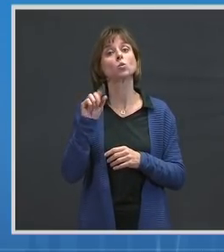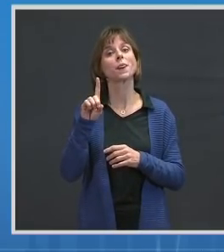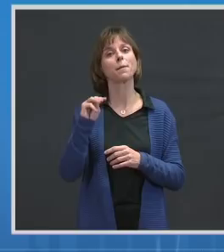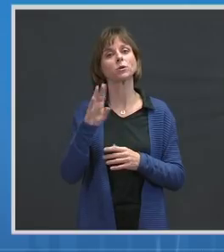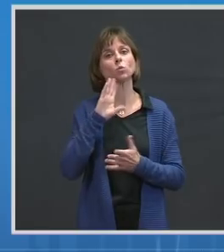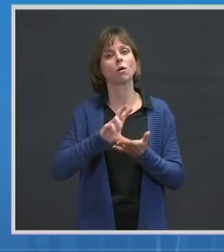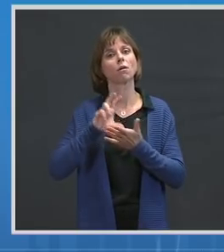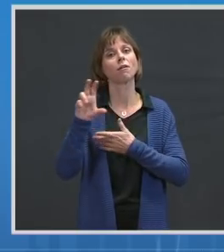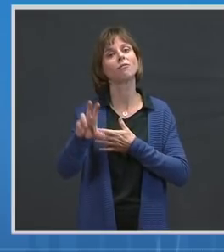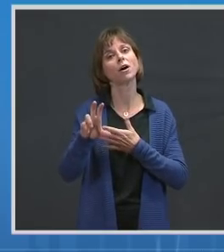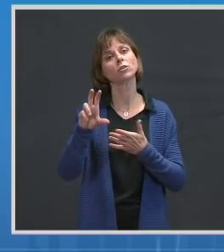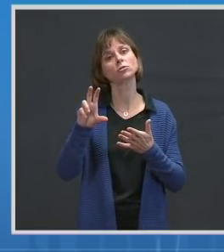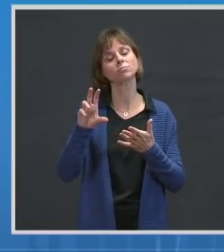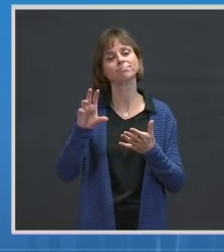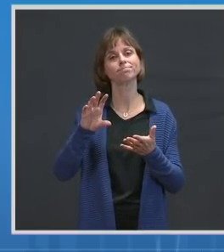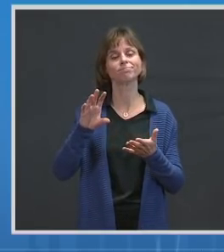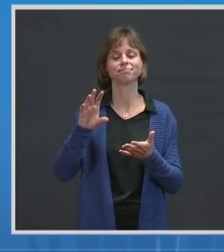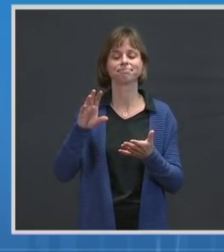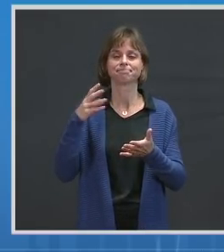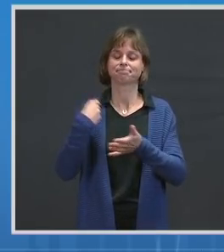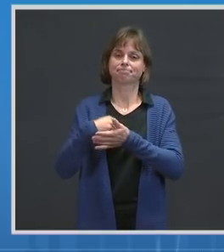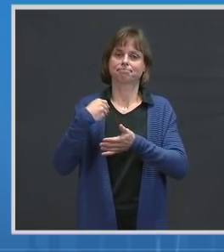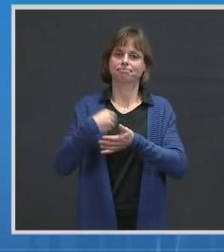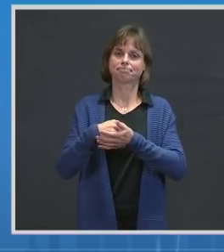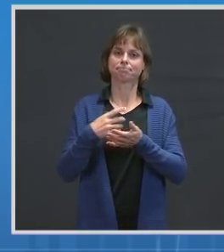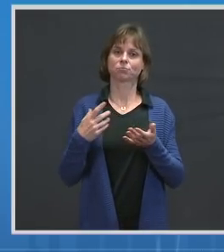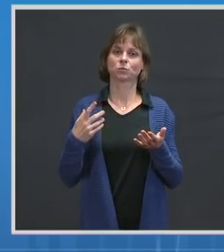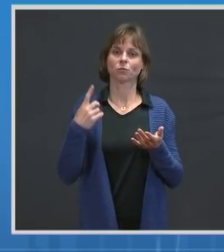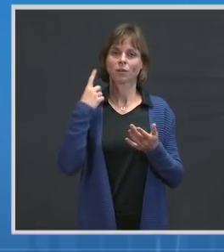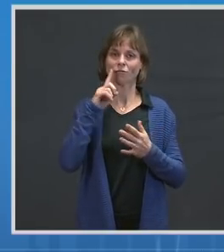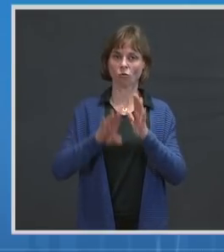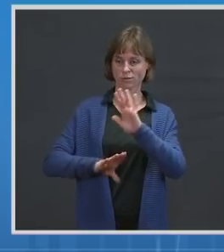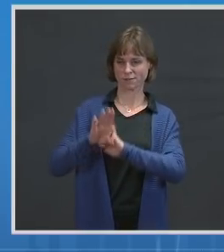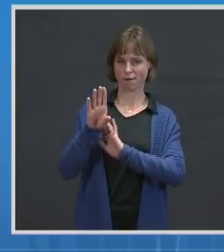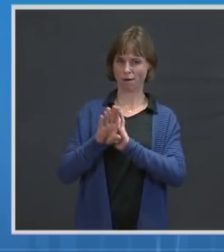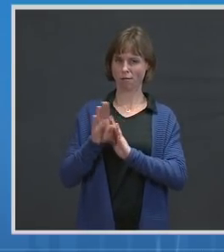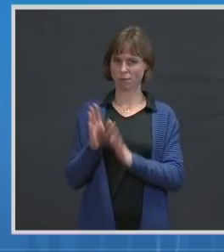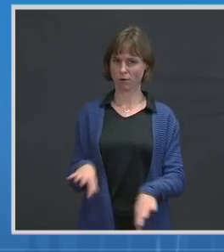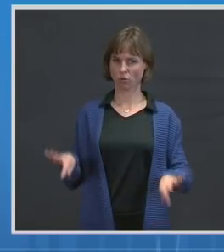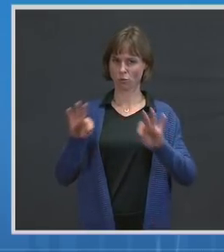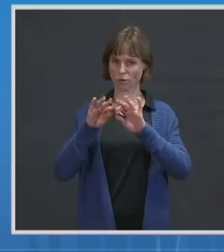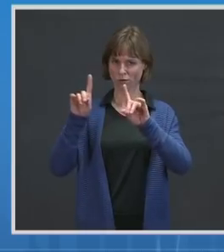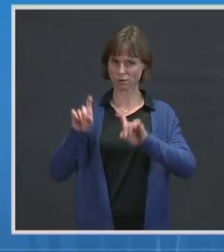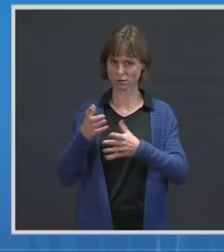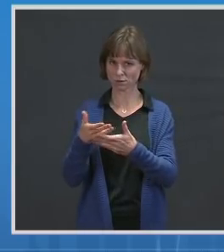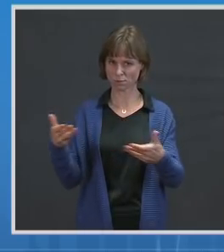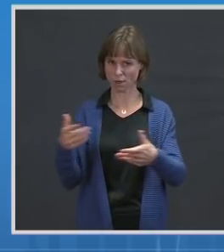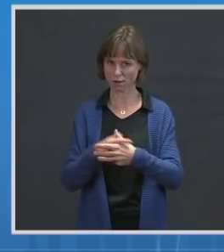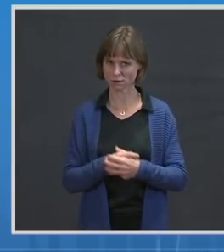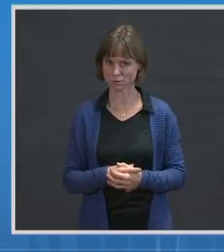in building and surging domestic manufacturing capacity of these critical testing supplies. We need to build --